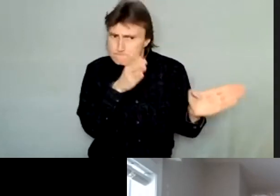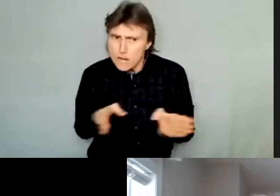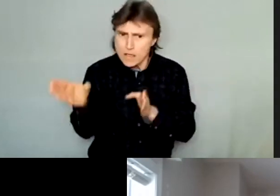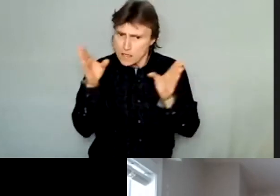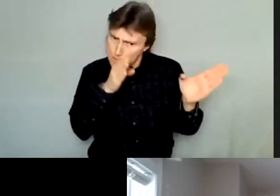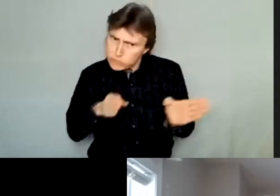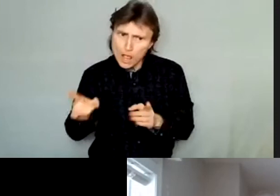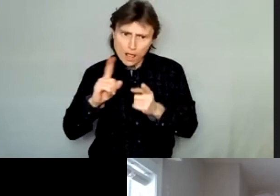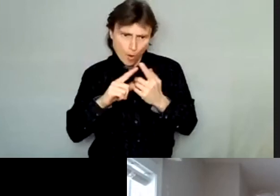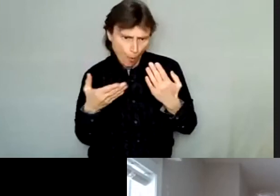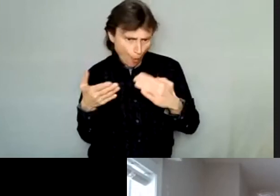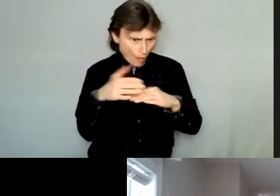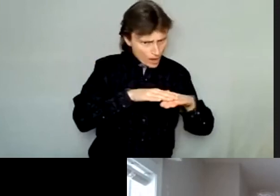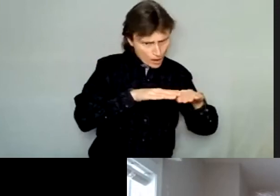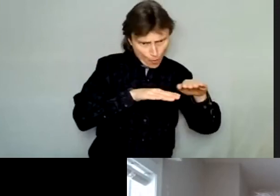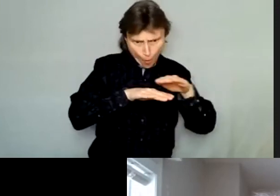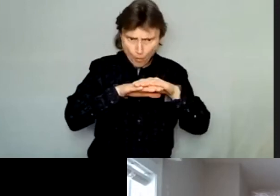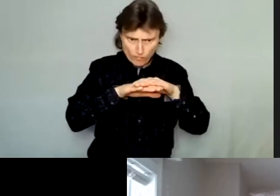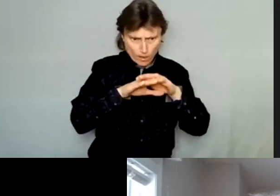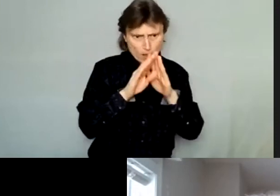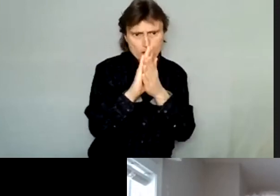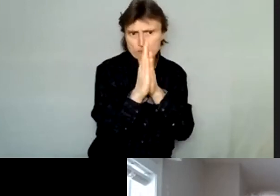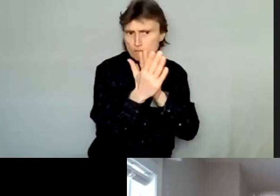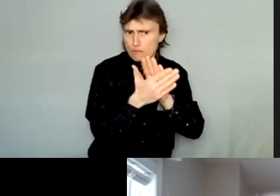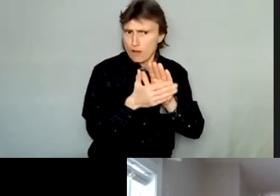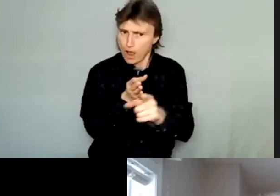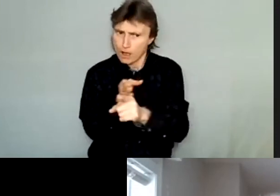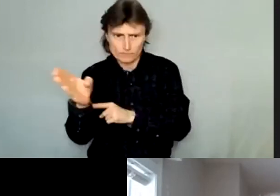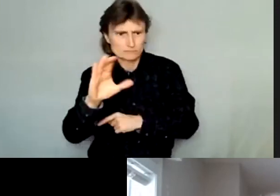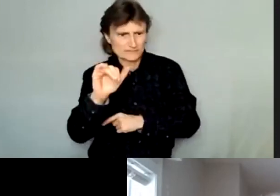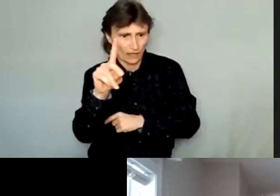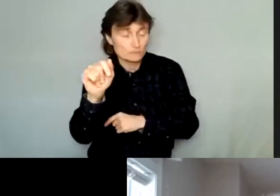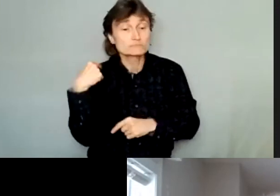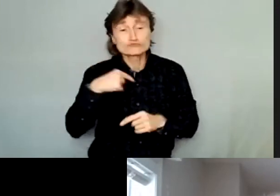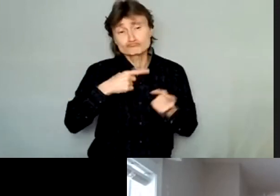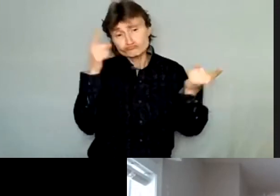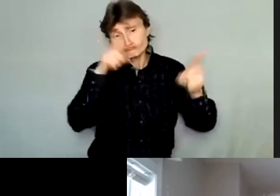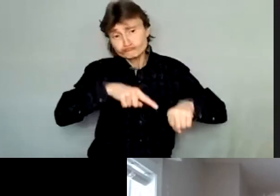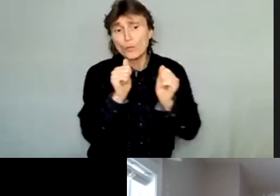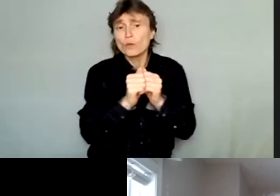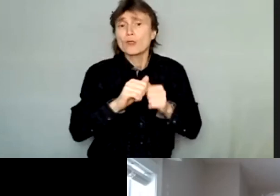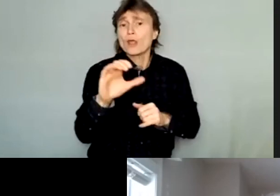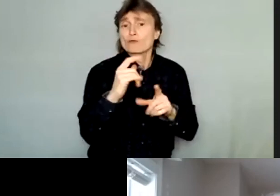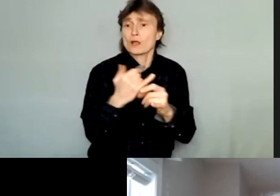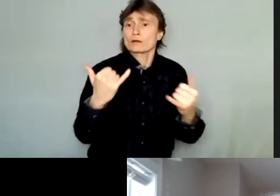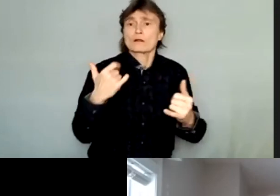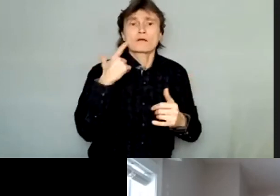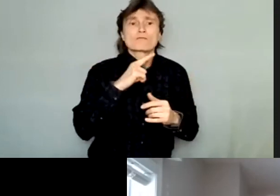So for a good example of that, so right now we are collaborating with the City of Calgary on a call to artists for a road mural in Chinatown.